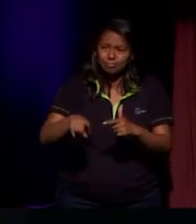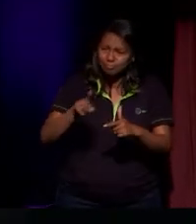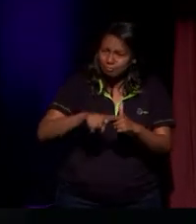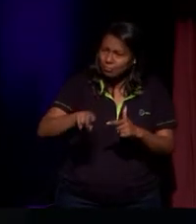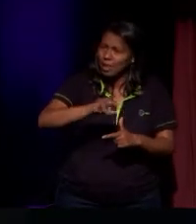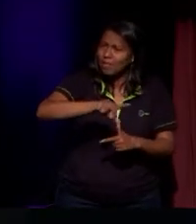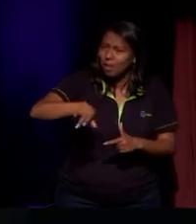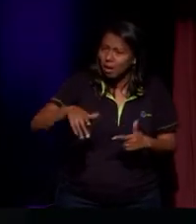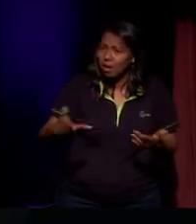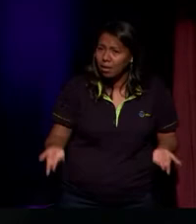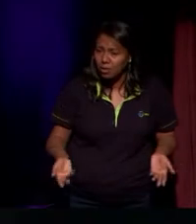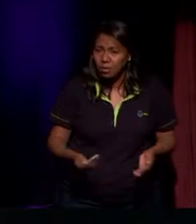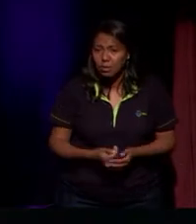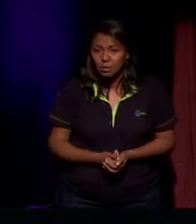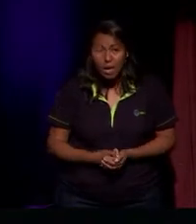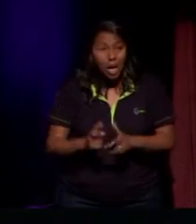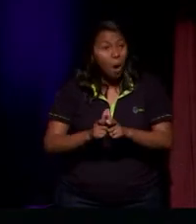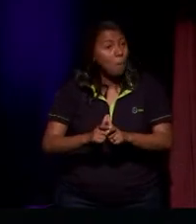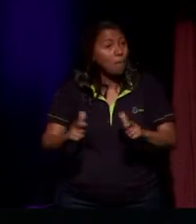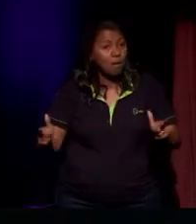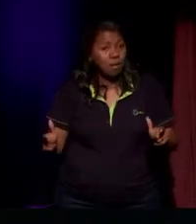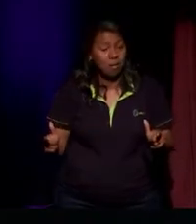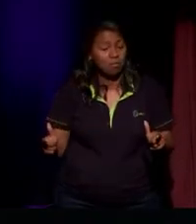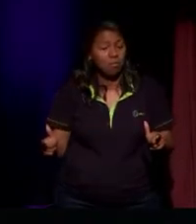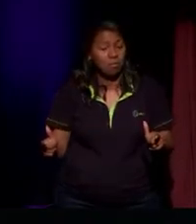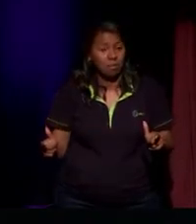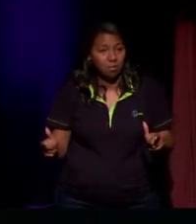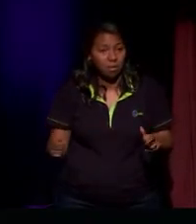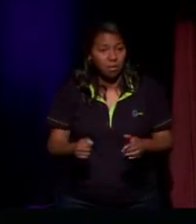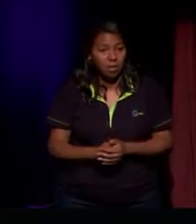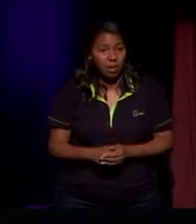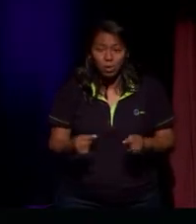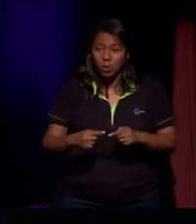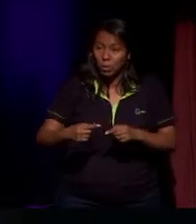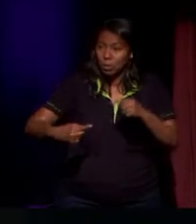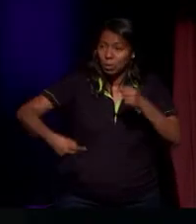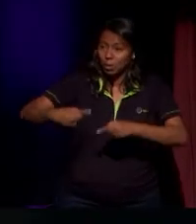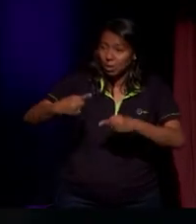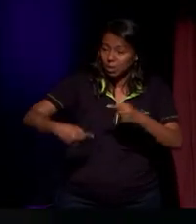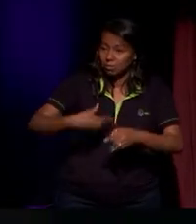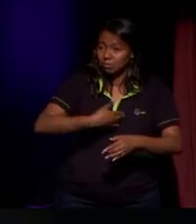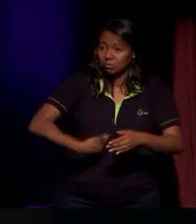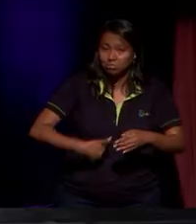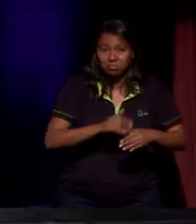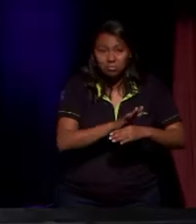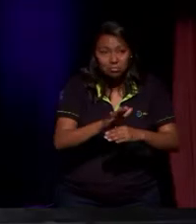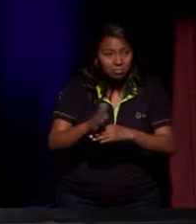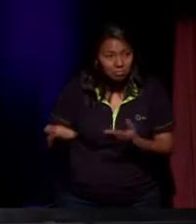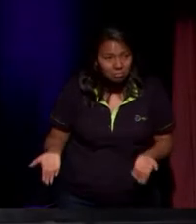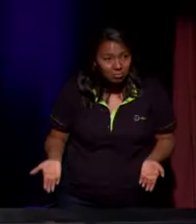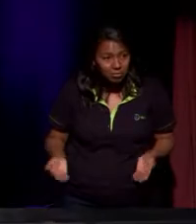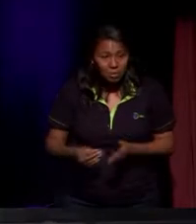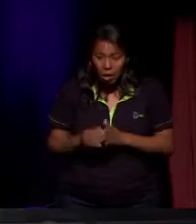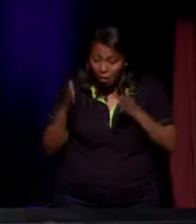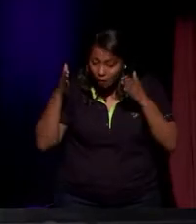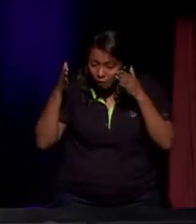increases the country's problems in relation to public policies which are intended for the Lebanese population.